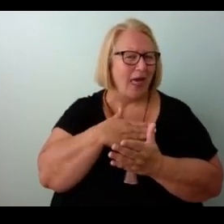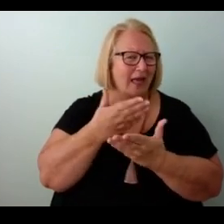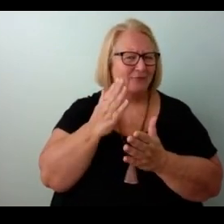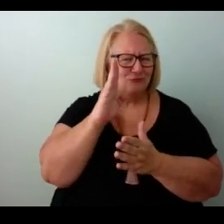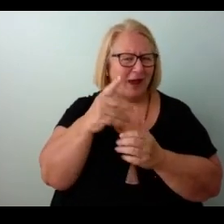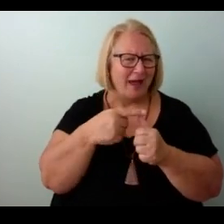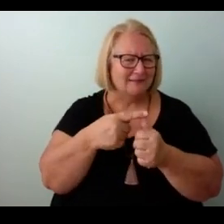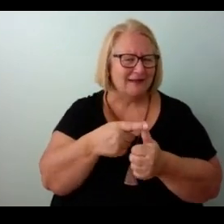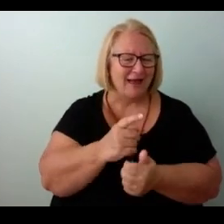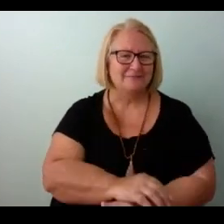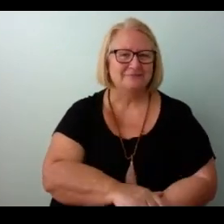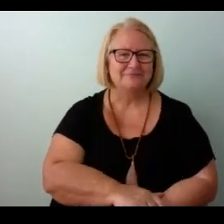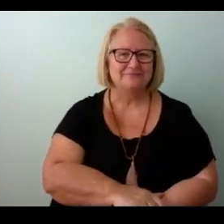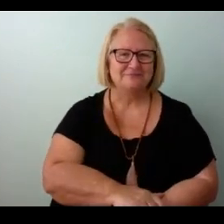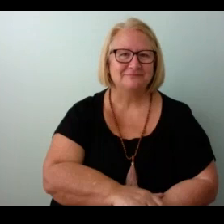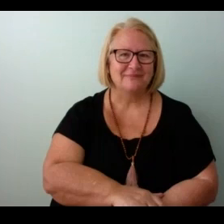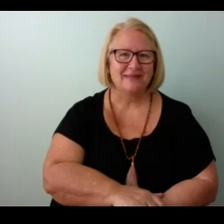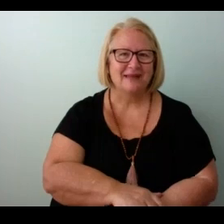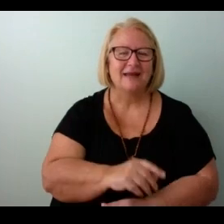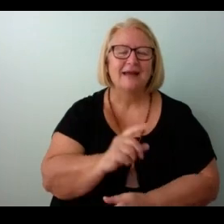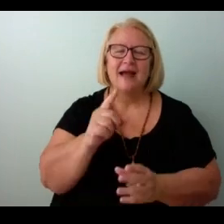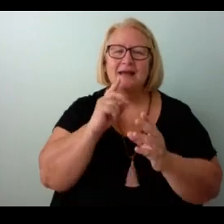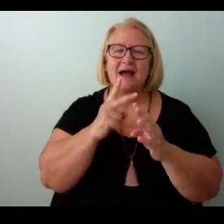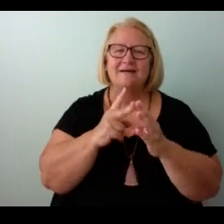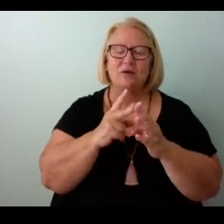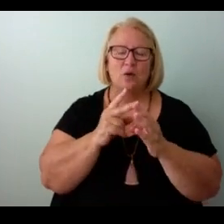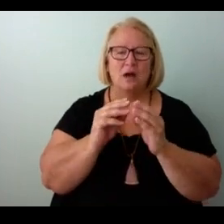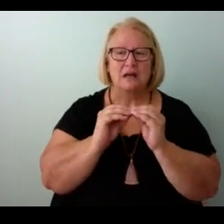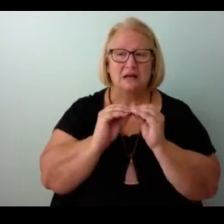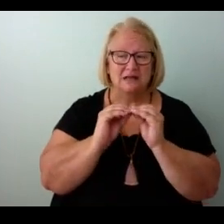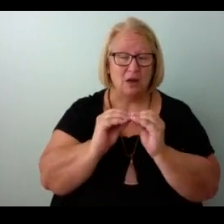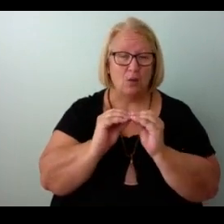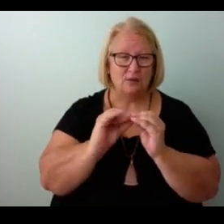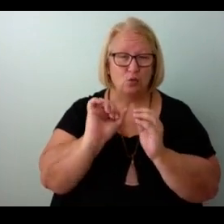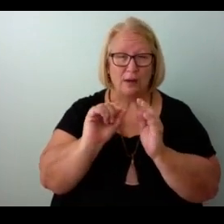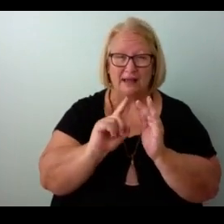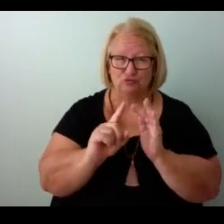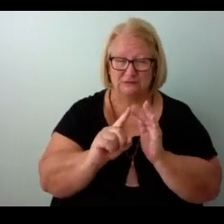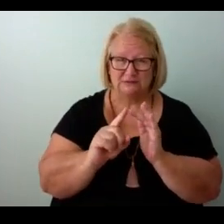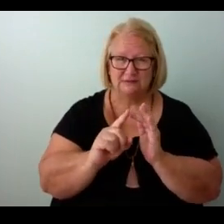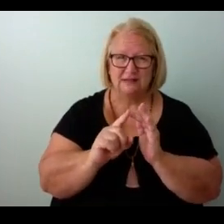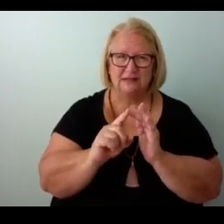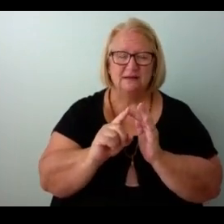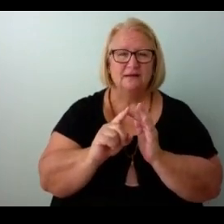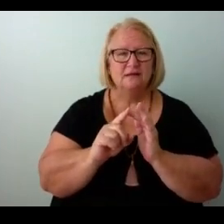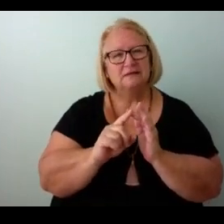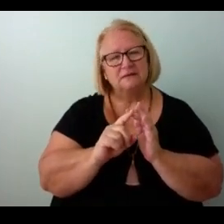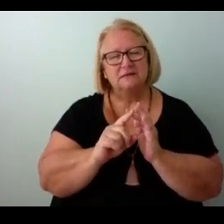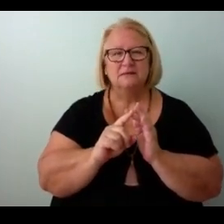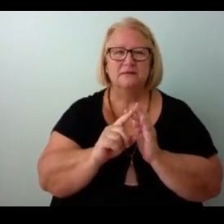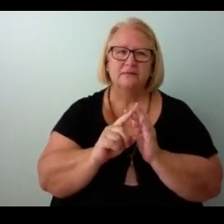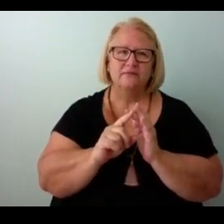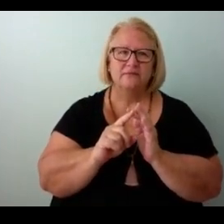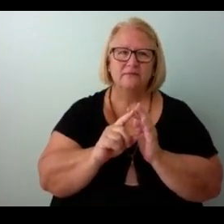In terms of negotiating interest rates it's going to be something - I don't think